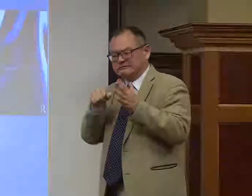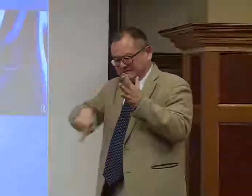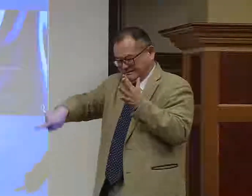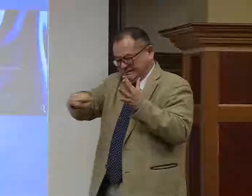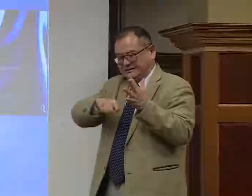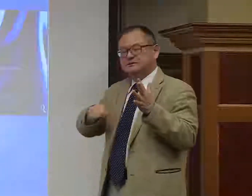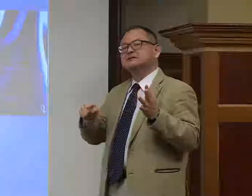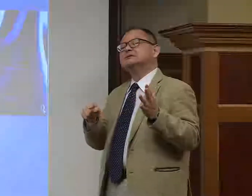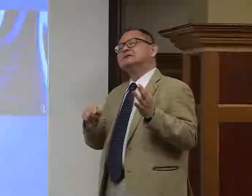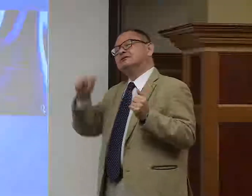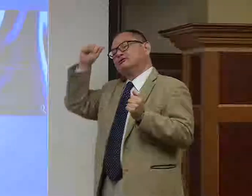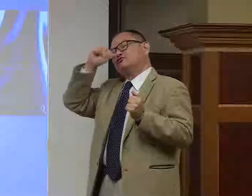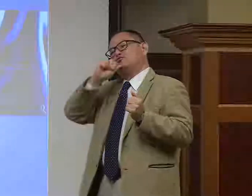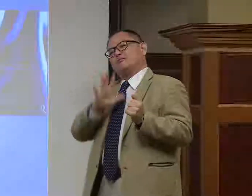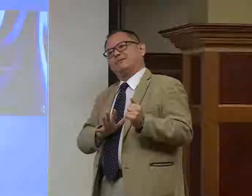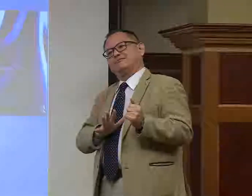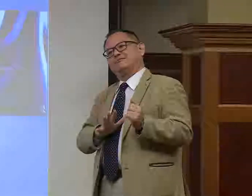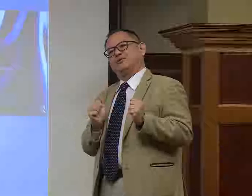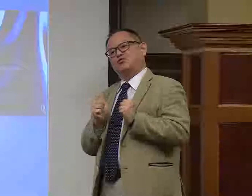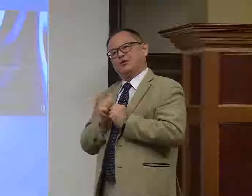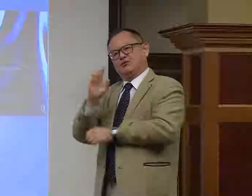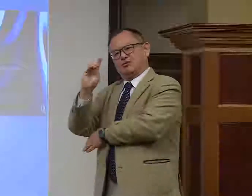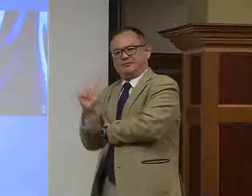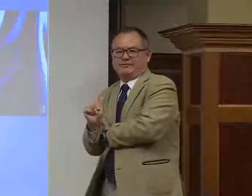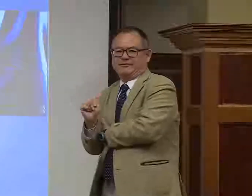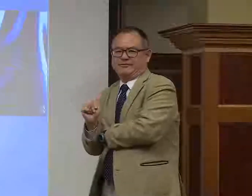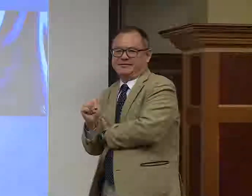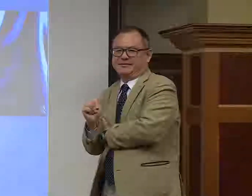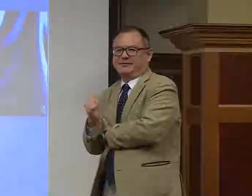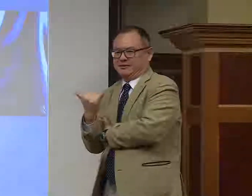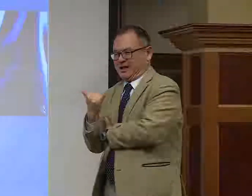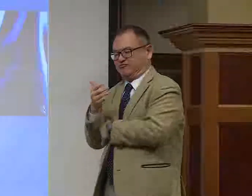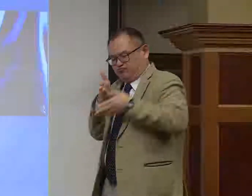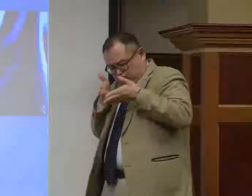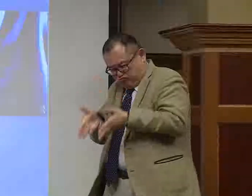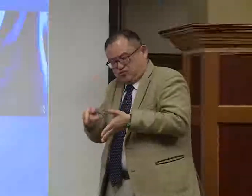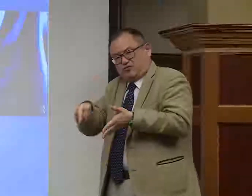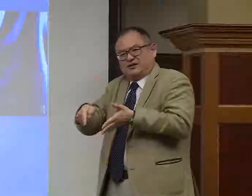and I realized that there is a large number of woman with disabilities, and I'm focusing